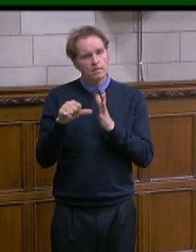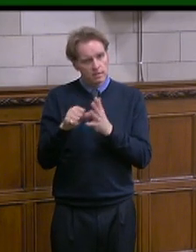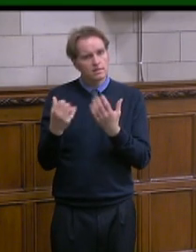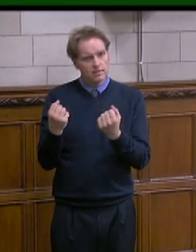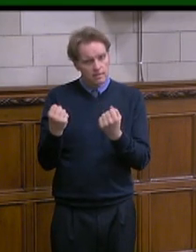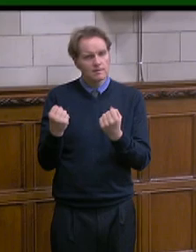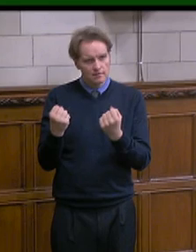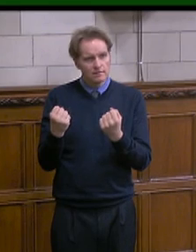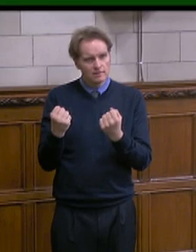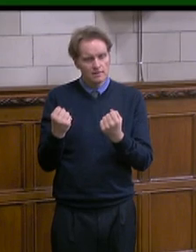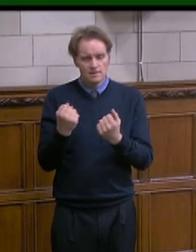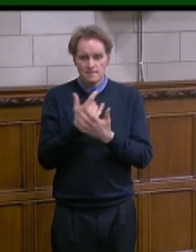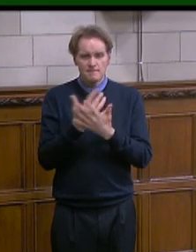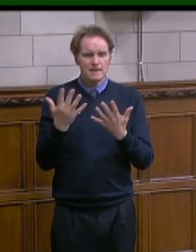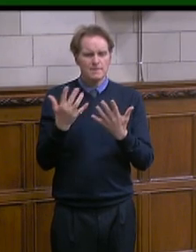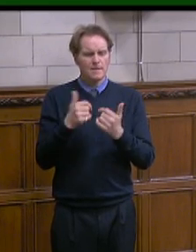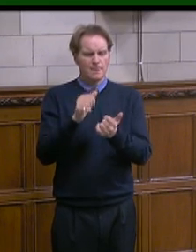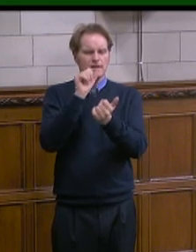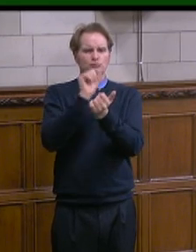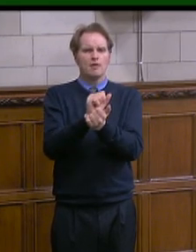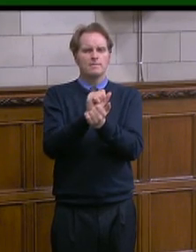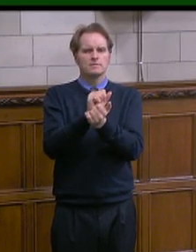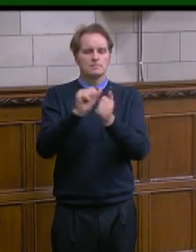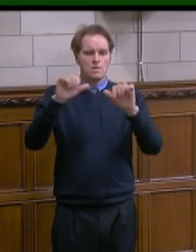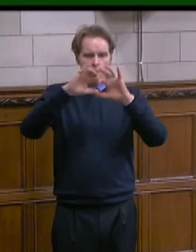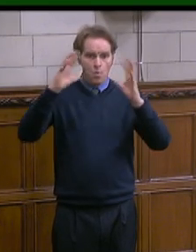A lot of people are trapped in a world of silence. When my hon.